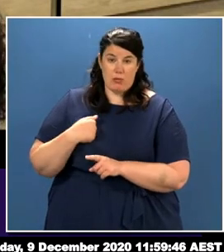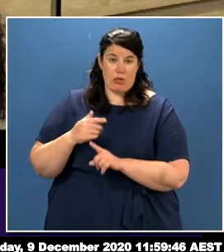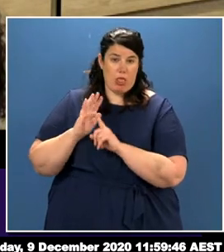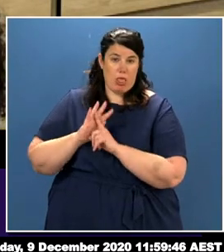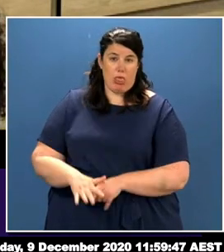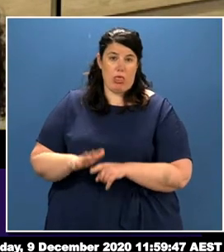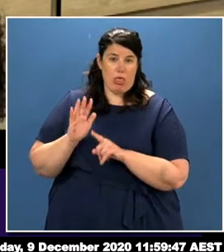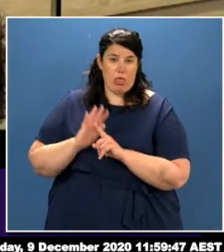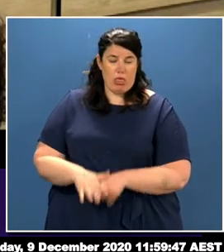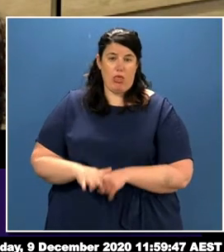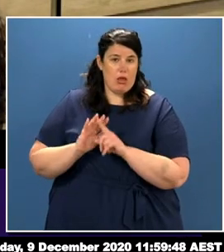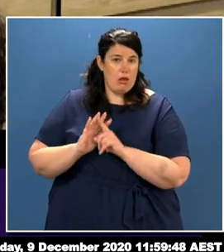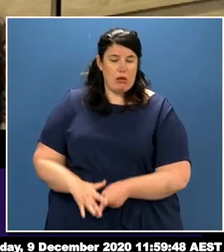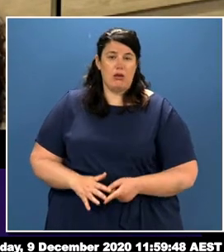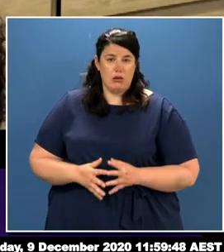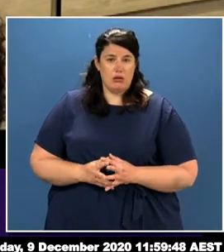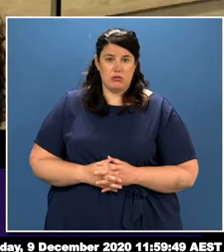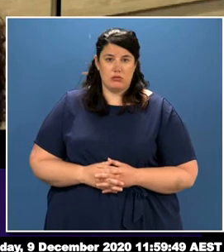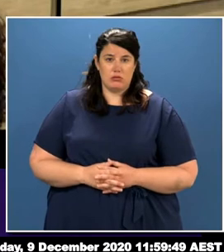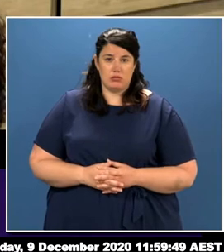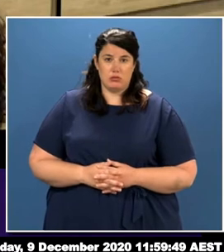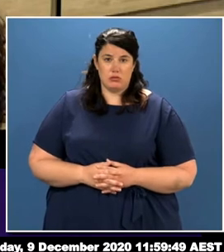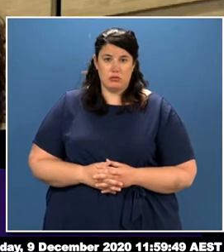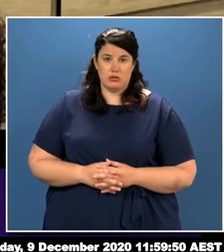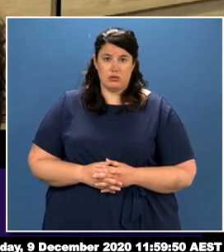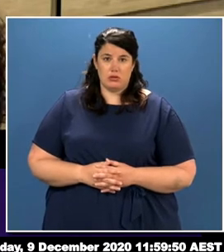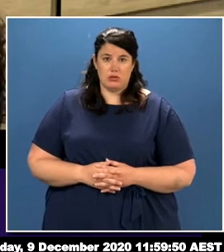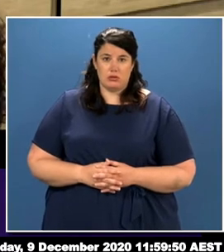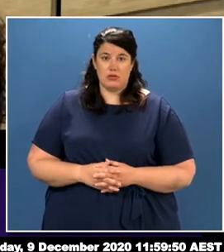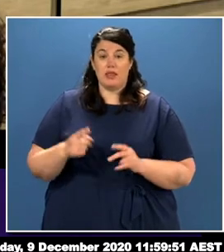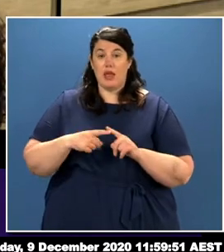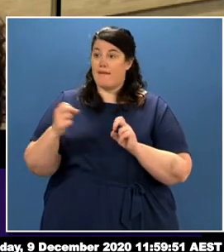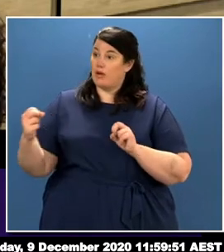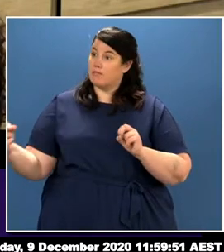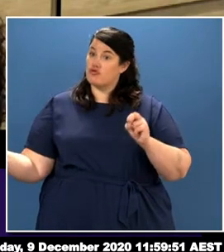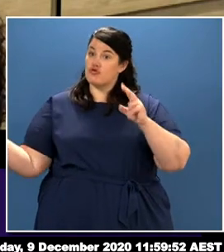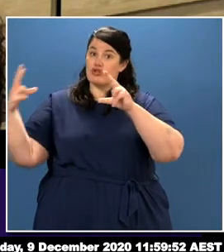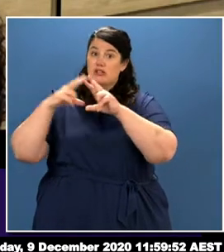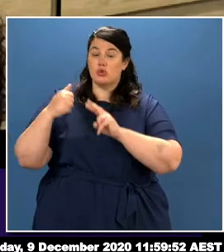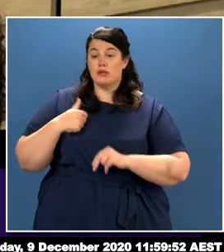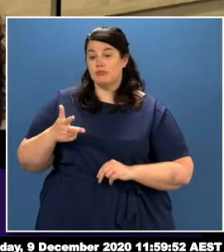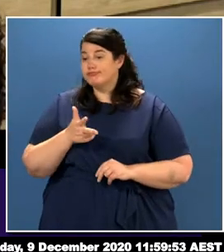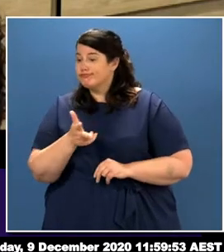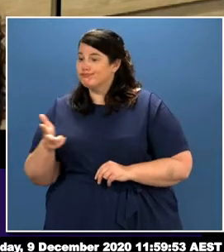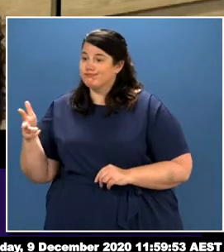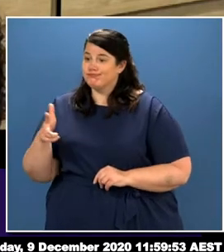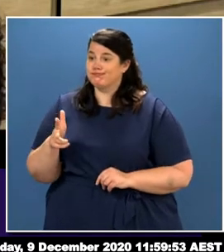locked up and then when we came across the bridge he explained to me